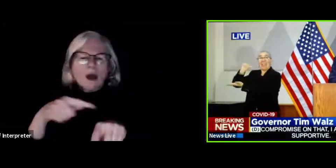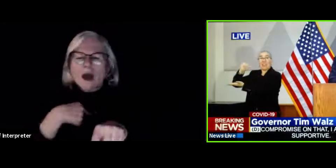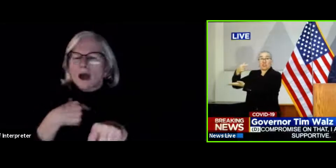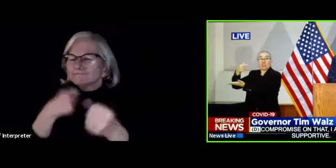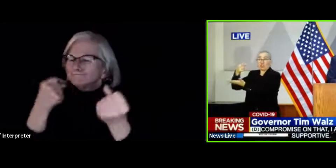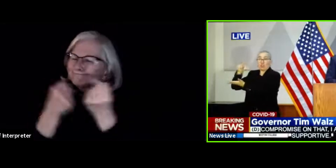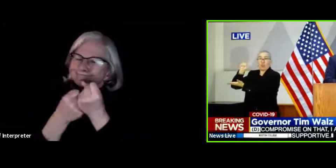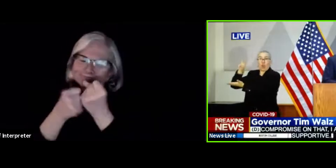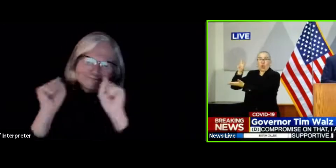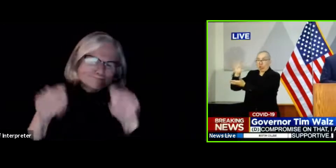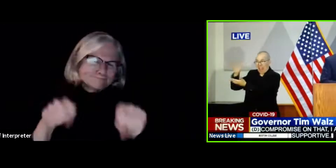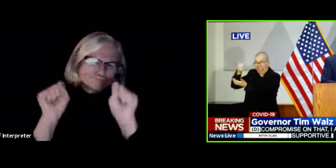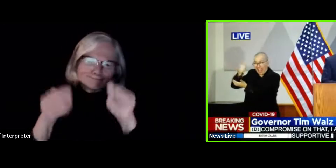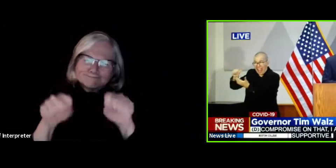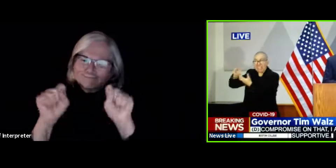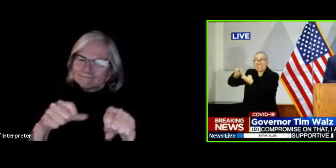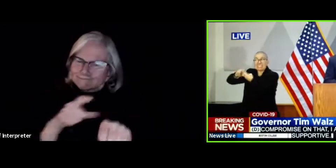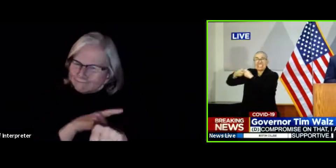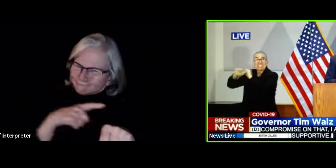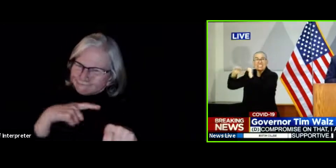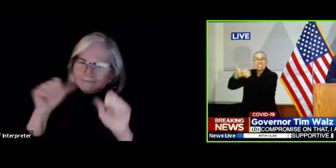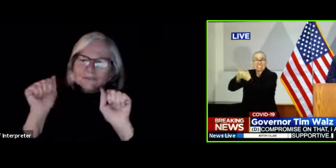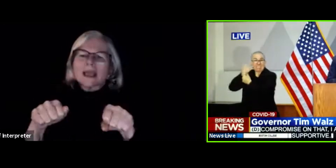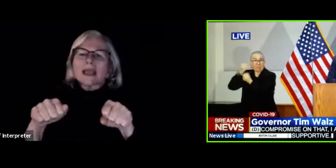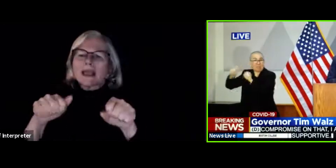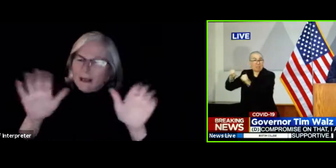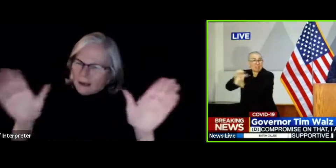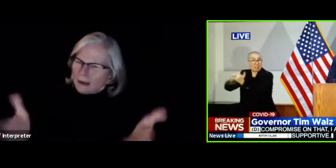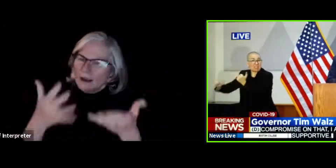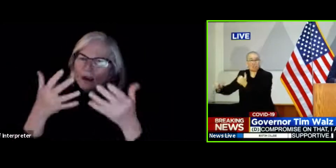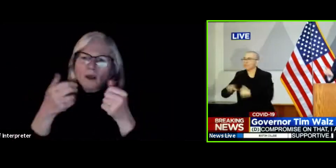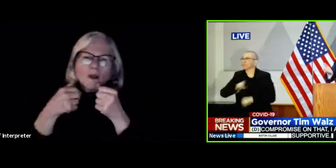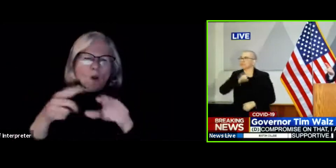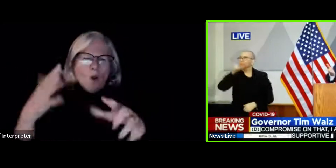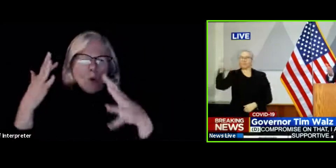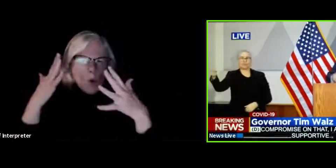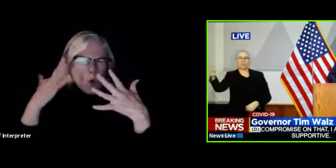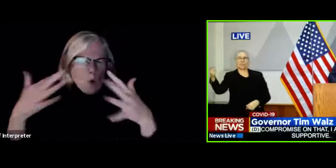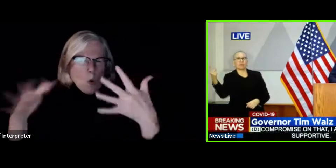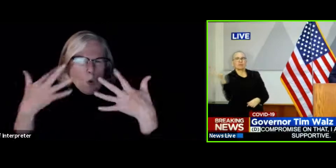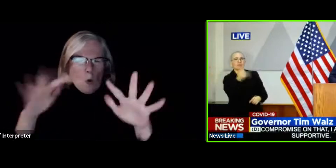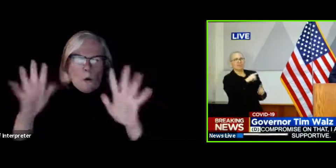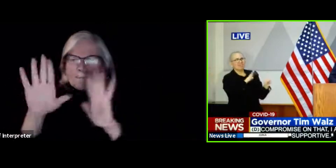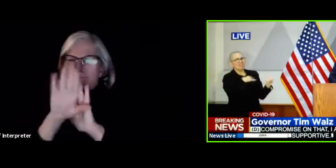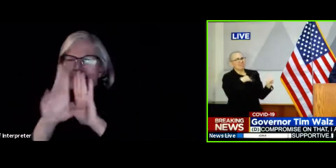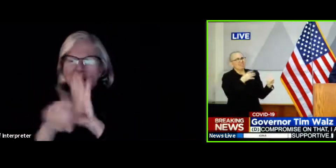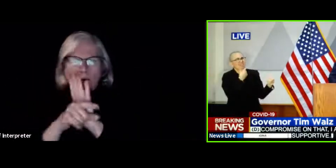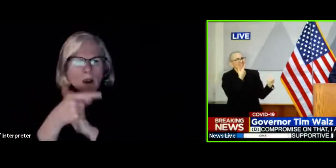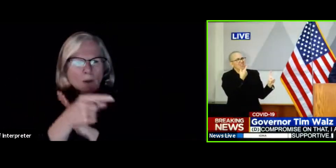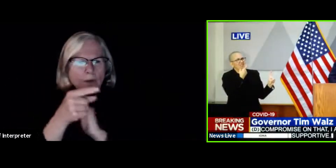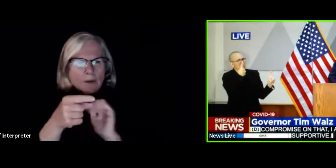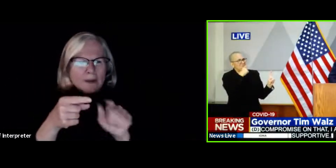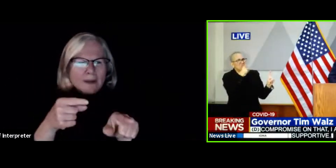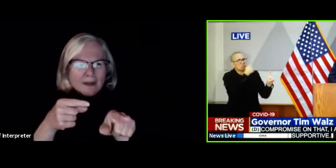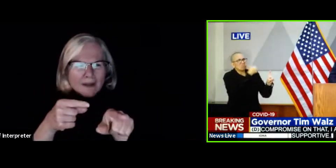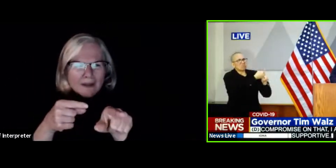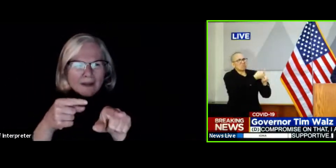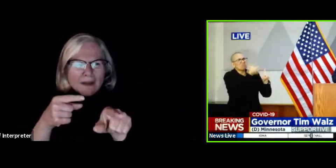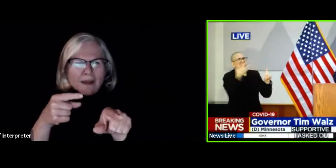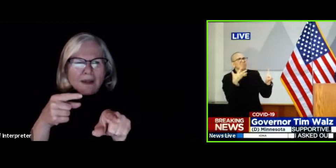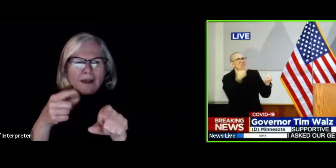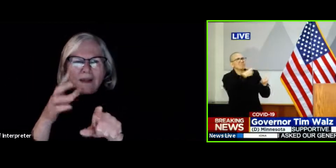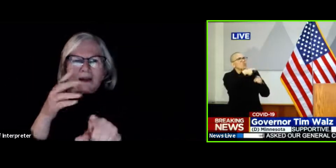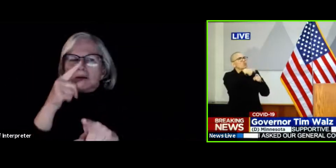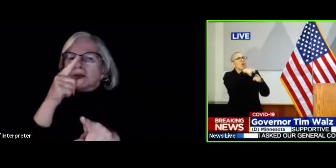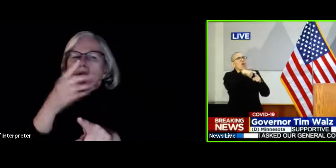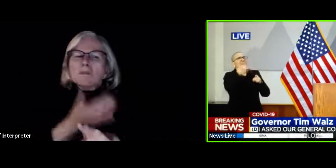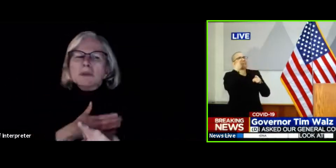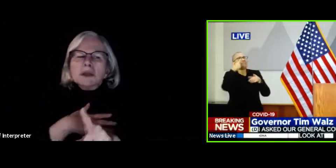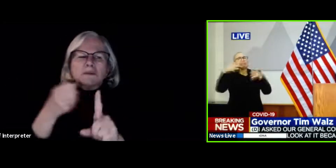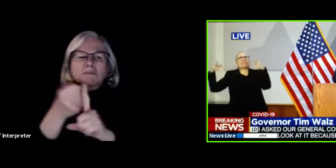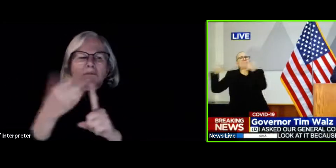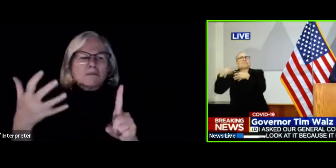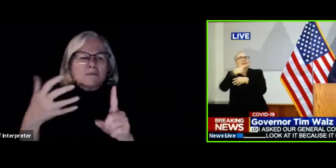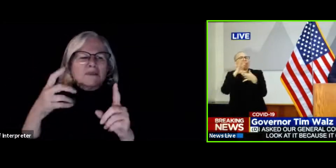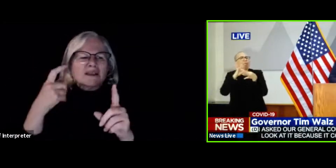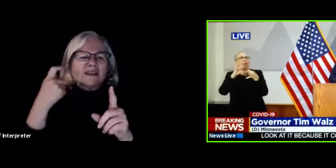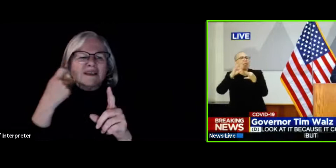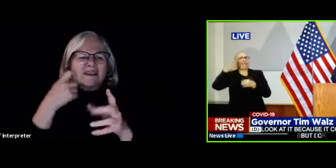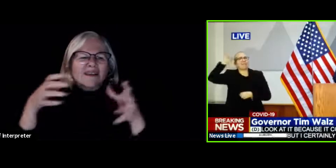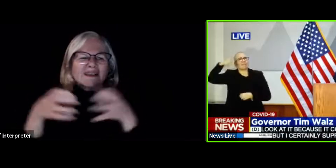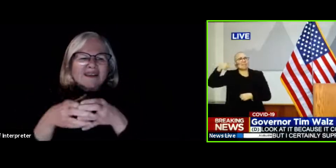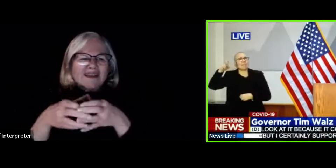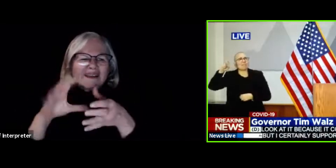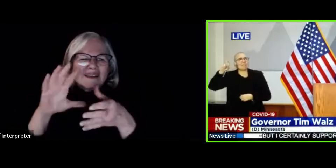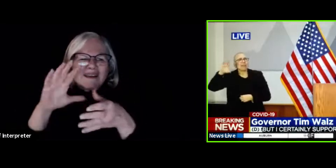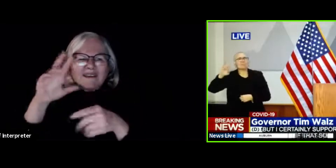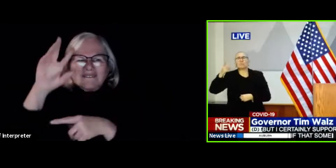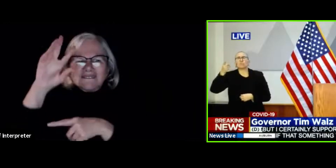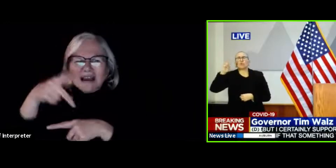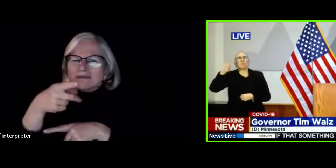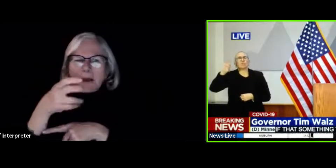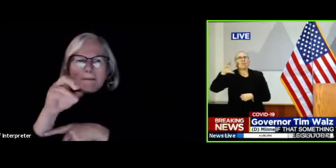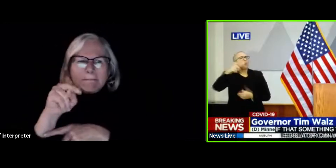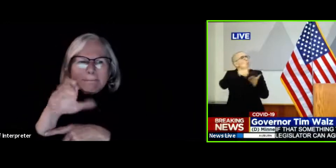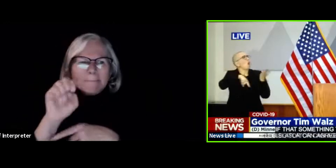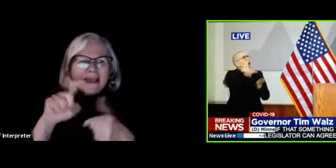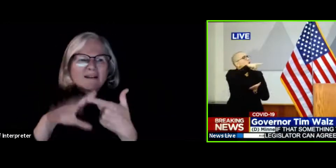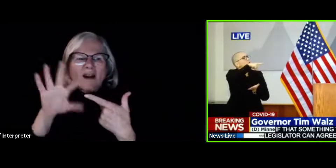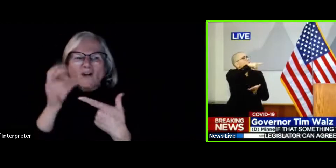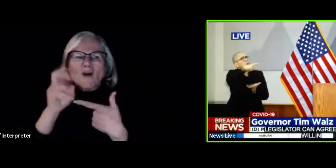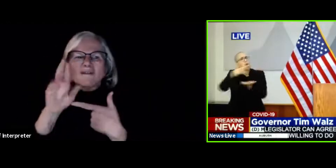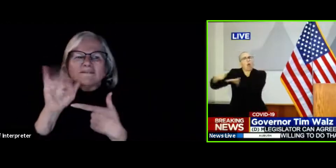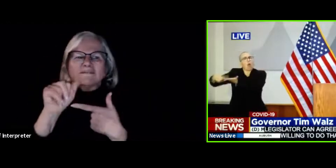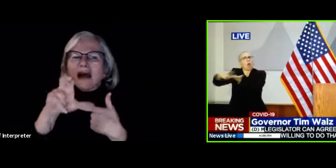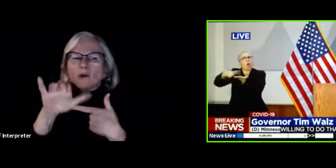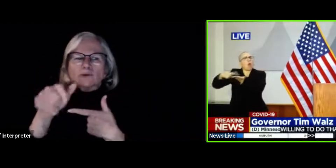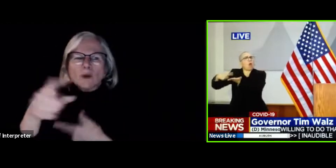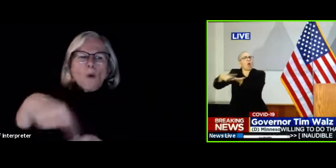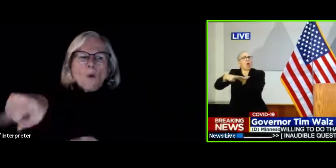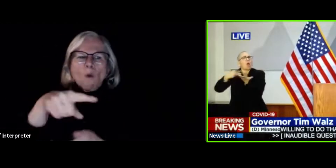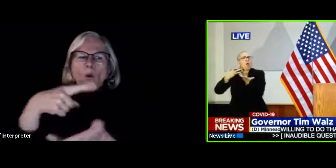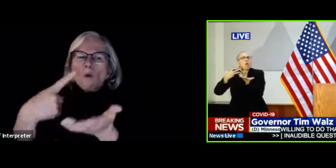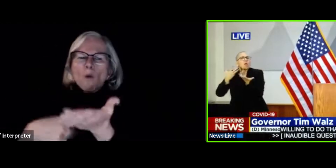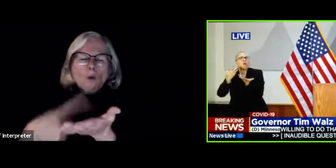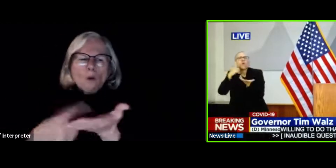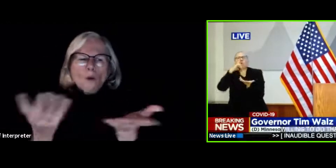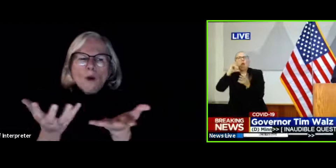SHOULD DO THAT. [OFF MIC] [CANNOT HEAR WELL ENOUGH TO UNDERSTAND]